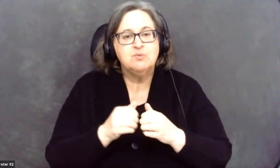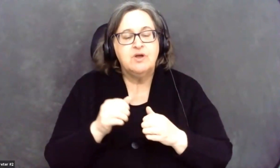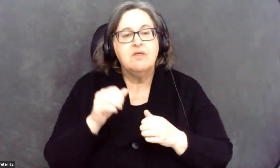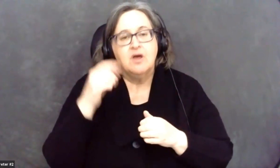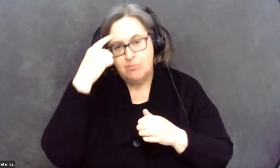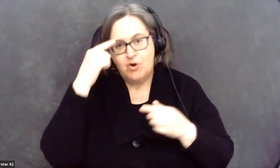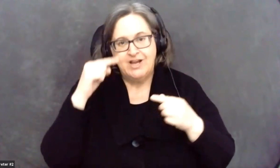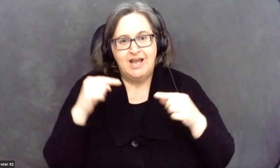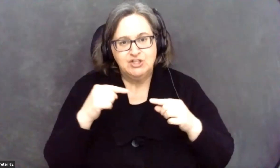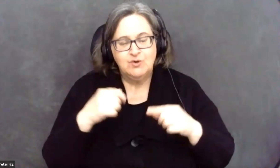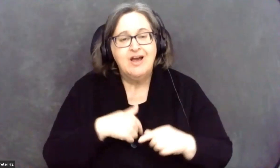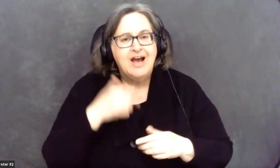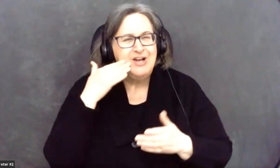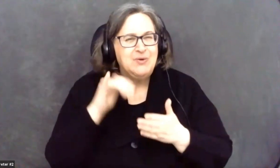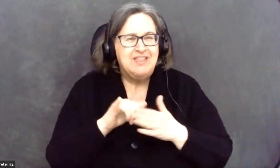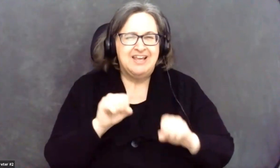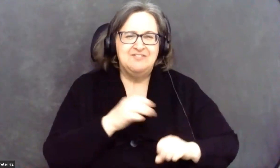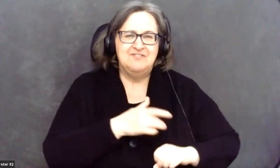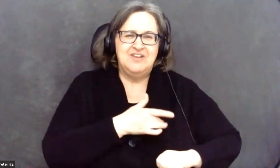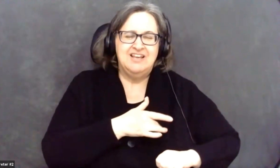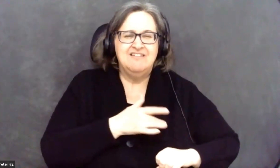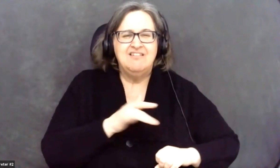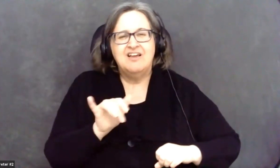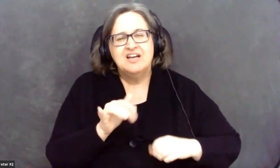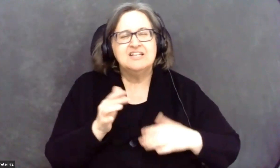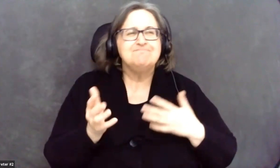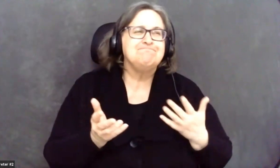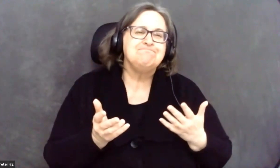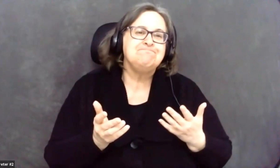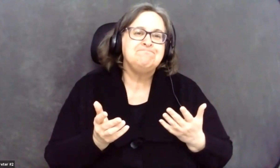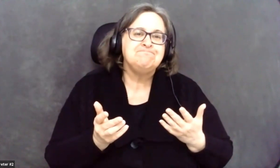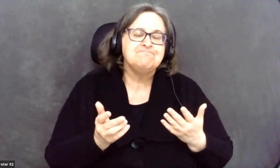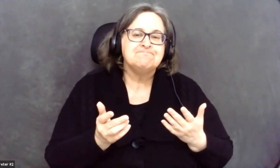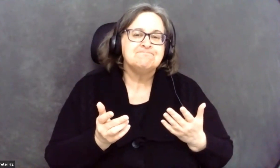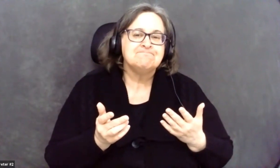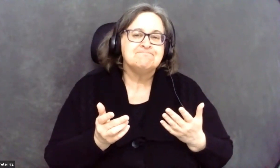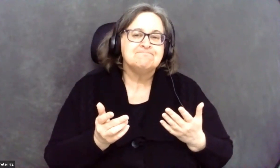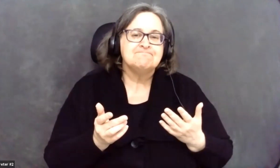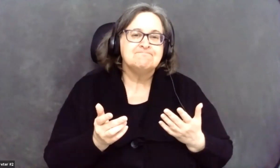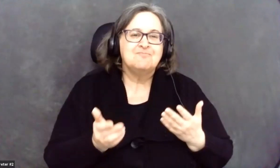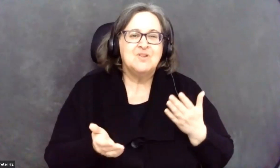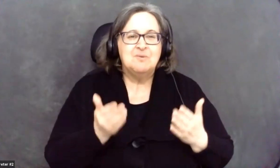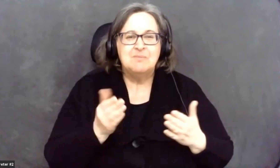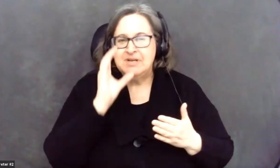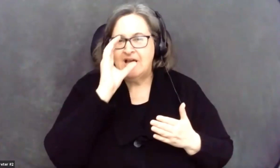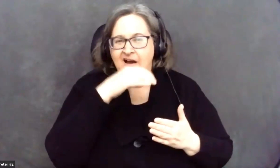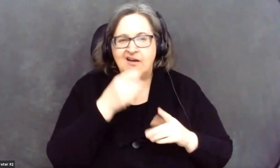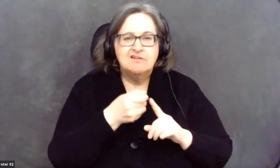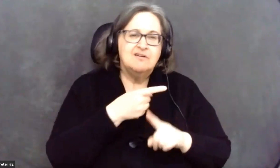I know in can sometimes feel like maybe an odd question on the surface of it.